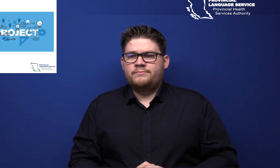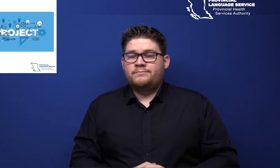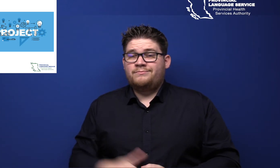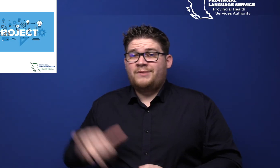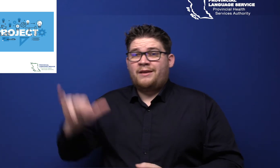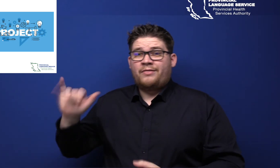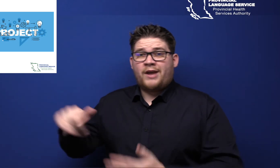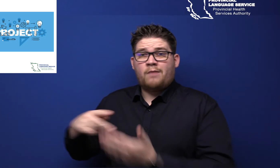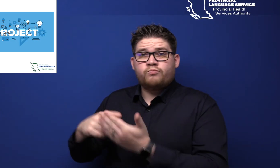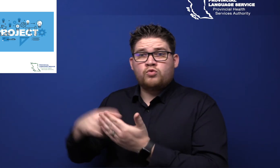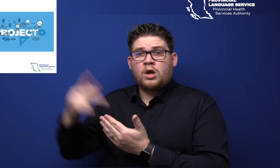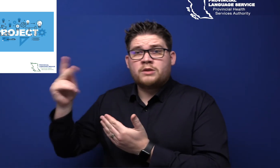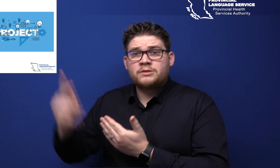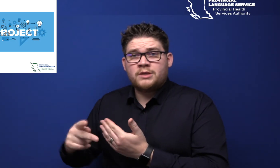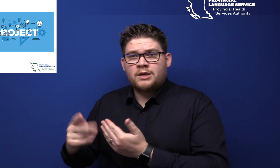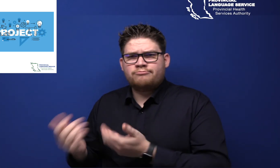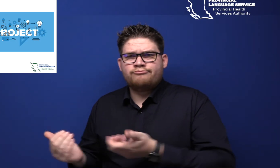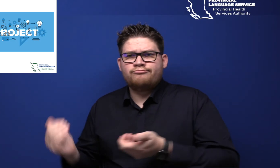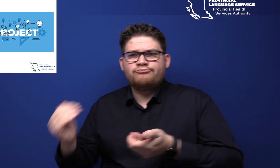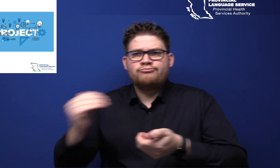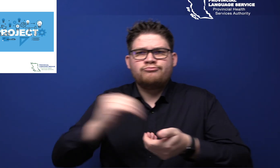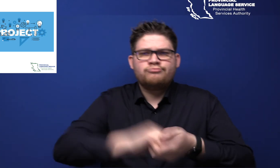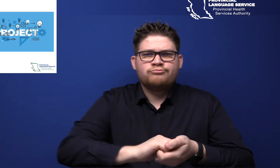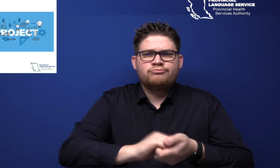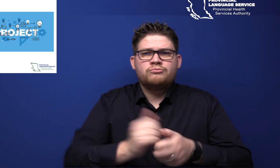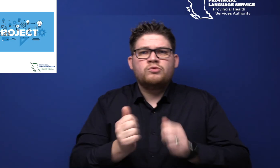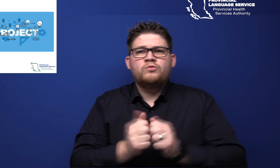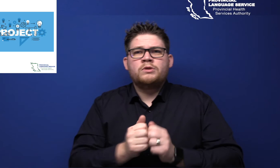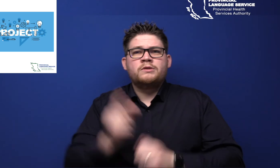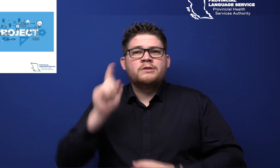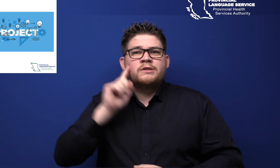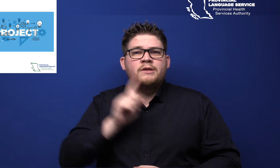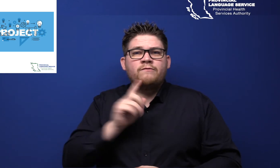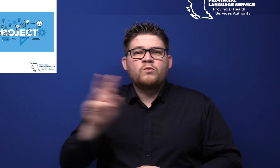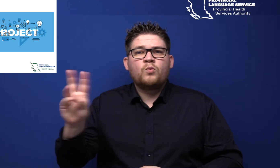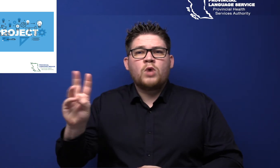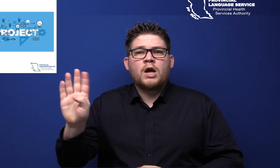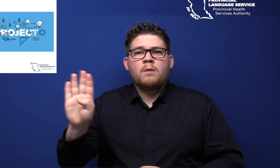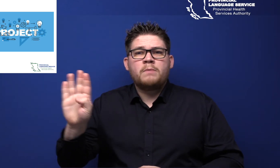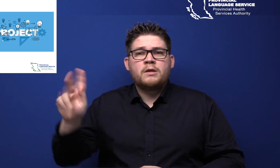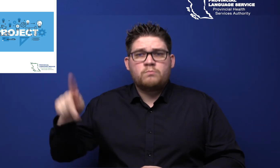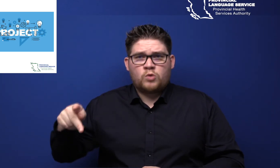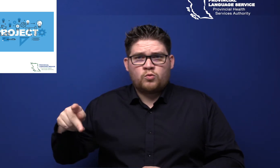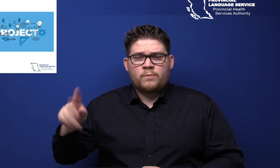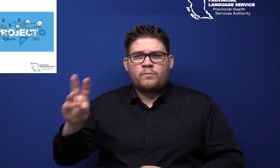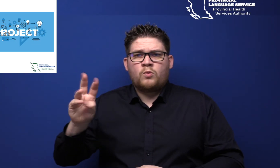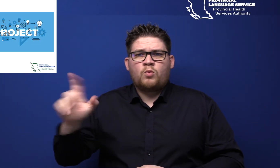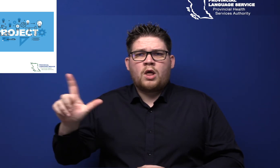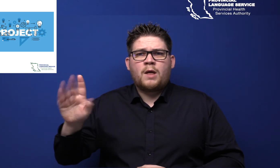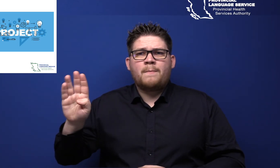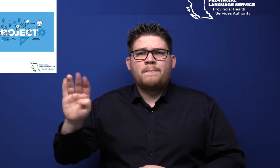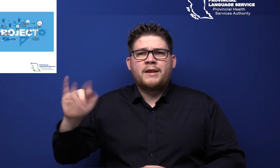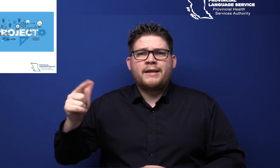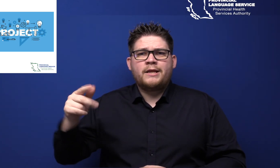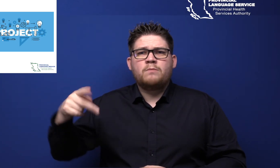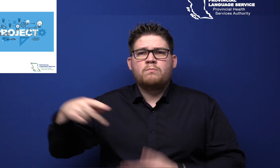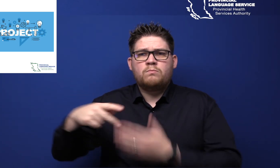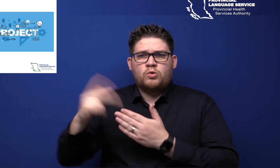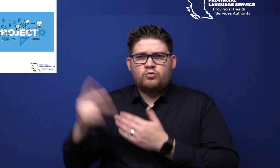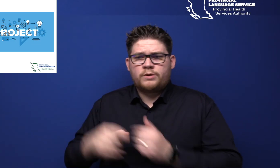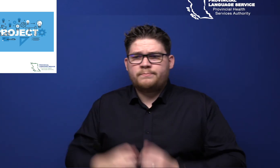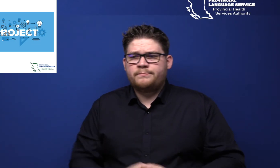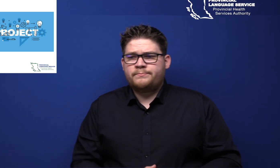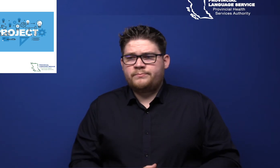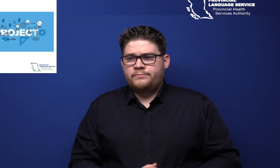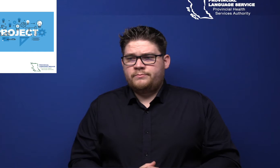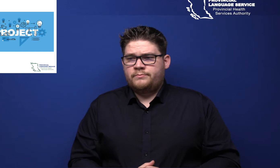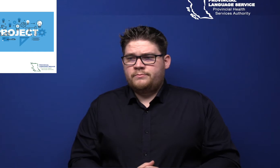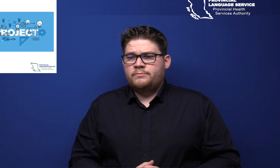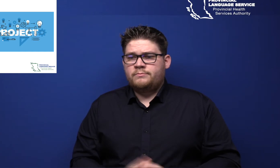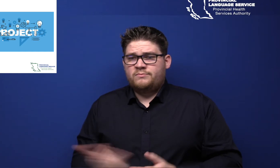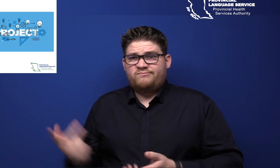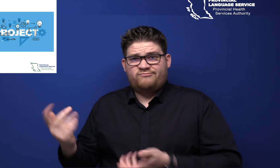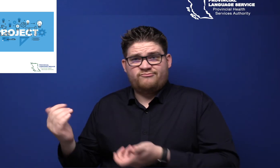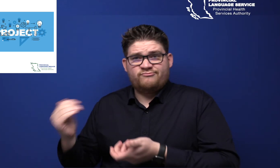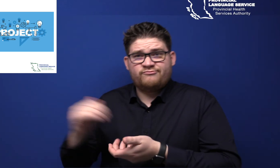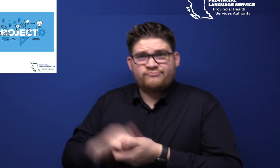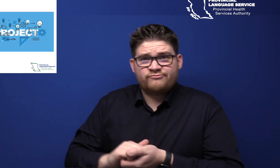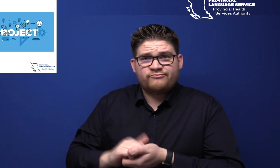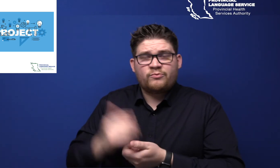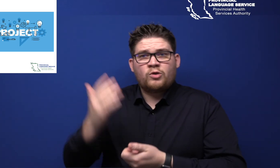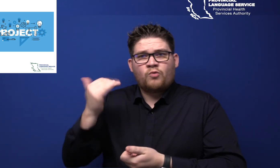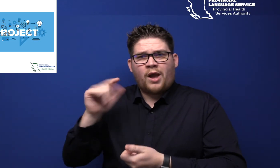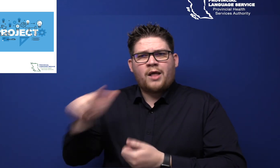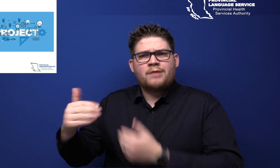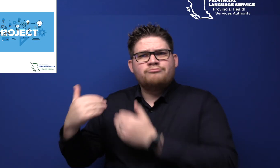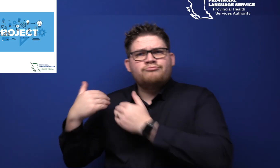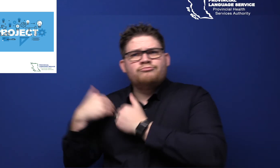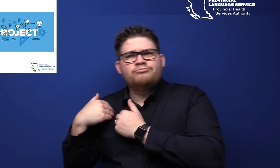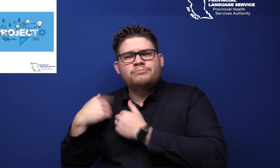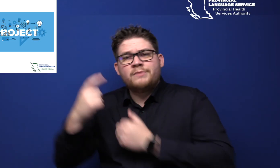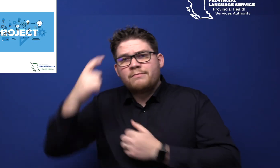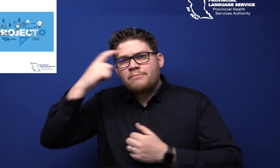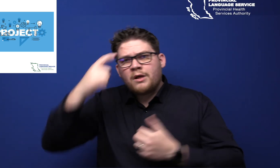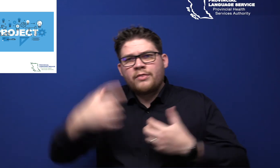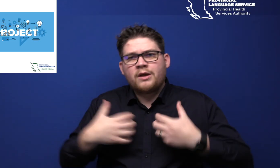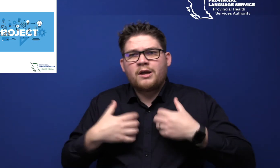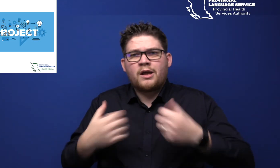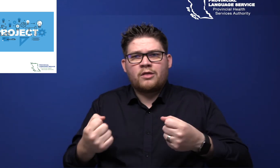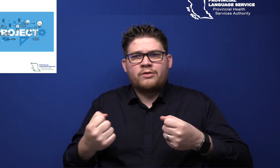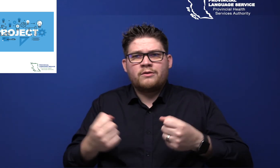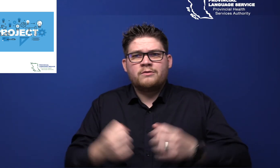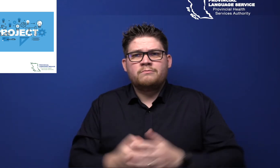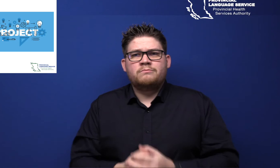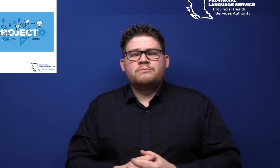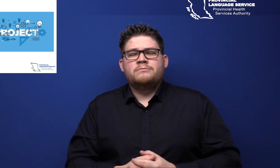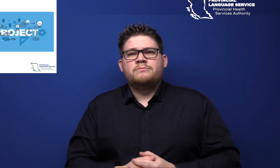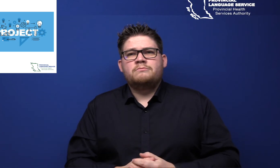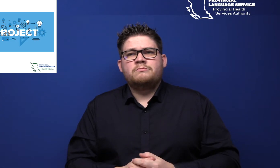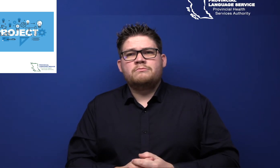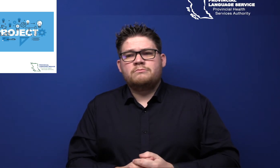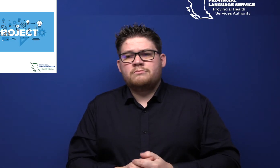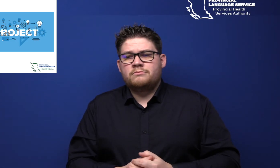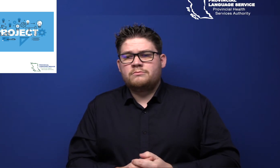AND PROVIDED AND WHEN THEY WILL NOT. THIS PROJECT IS IN PARTNERSHIP WITH THE DEAF WELL BEING PROGRAM. THEY ARE RESPONSIBLE FOR